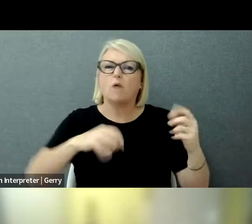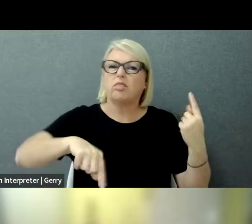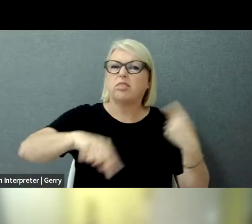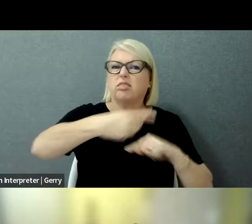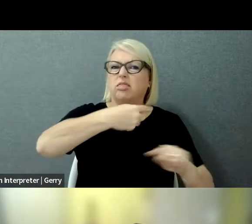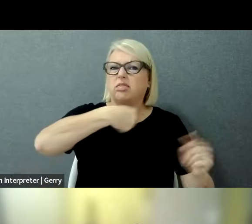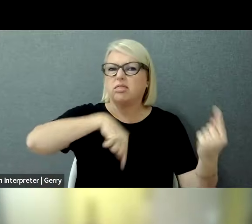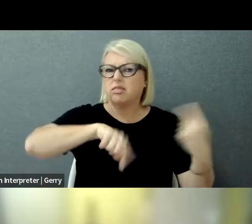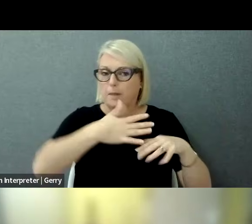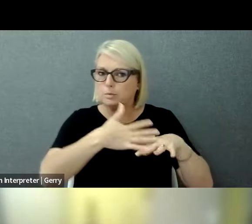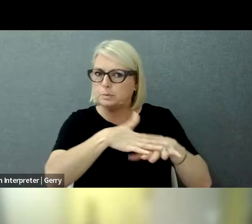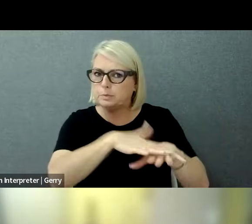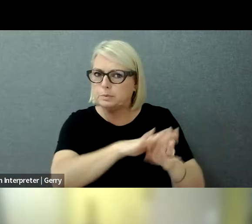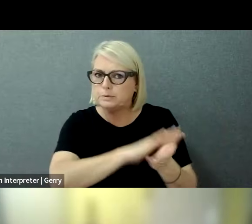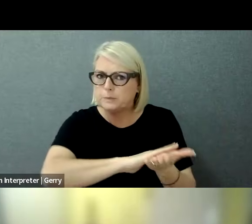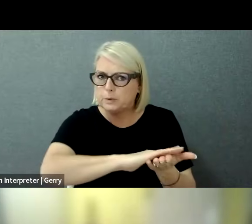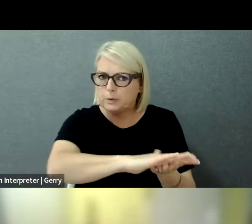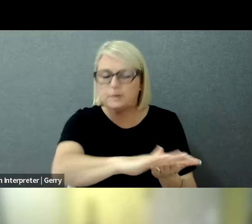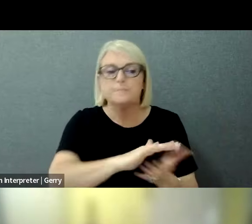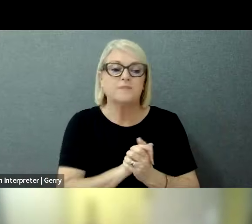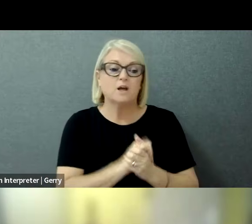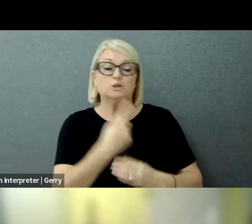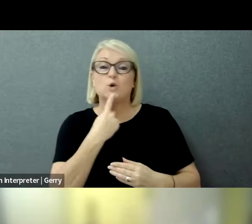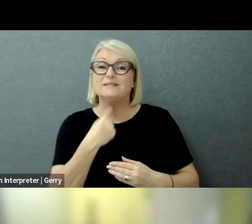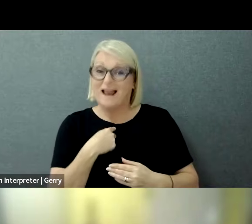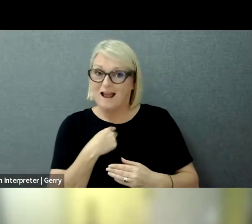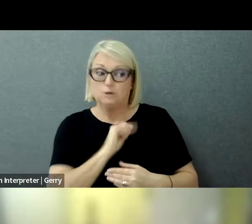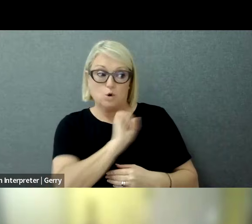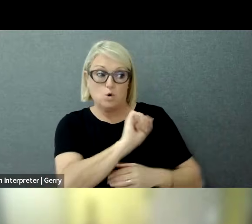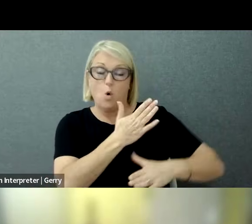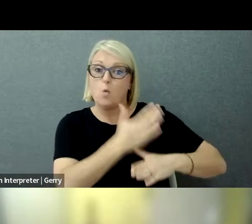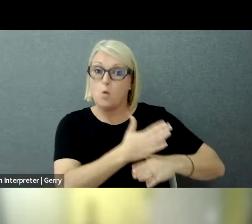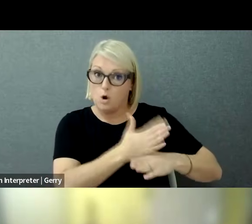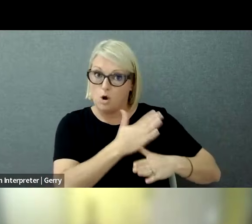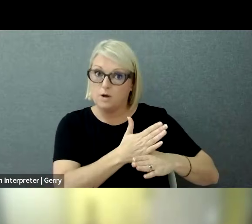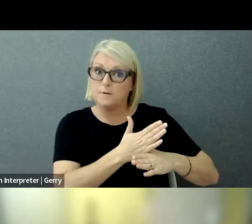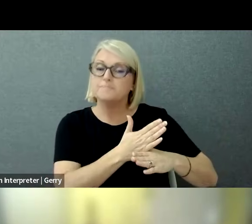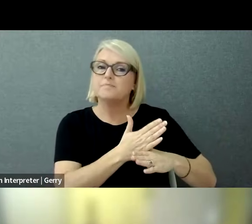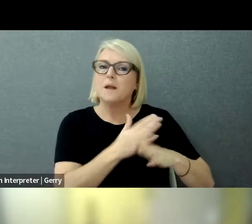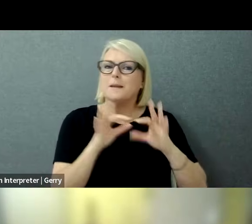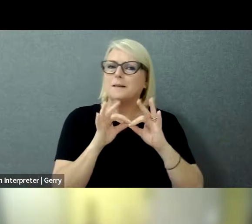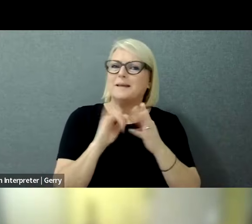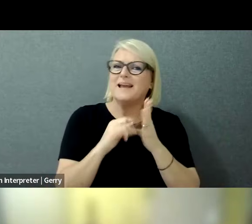us all around the work that you are leading in relation to BSL's early years integrated approach